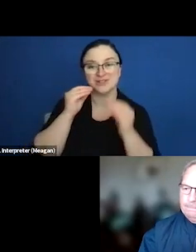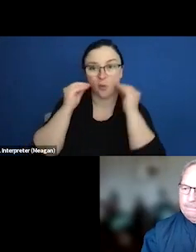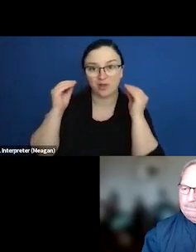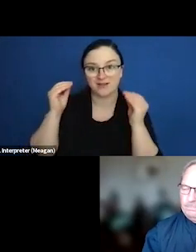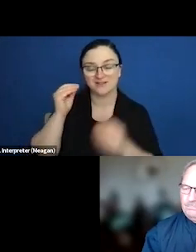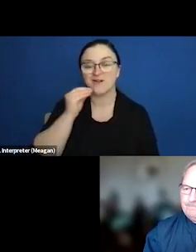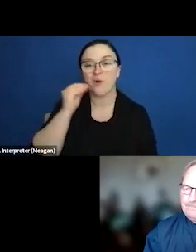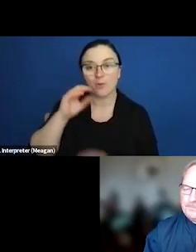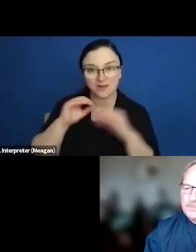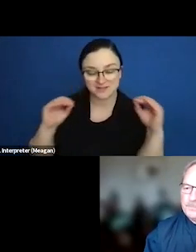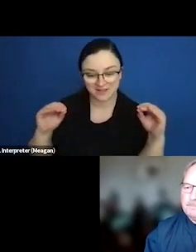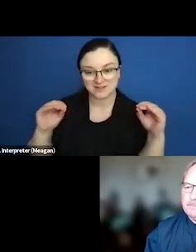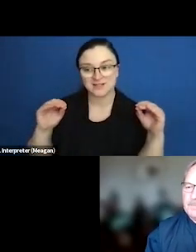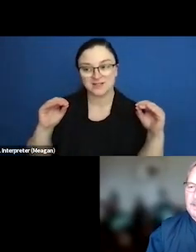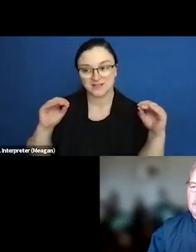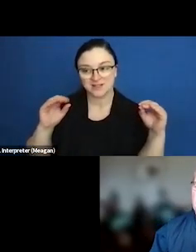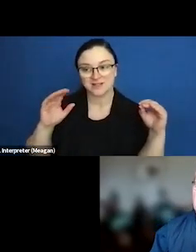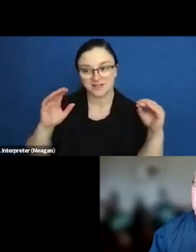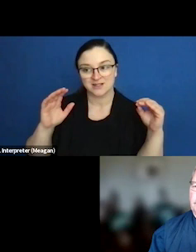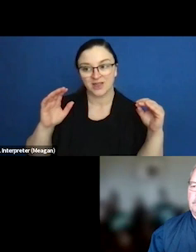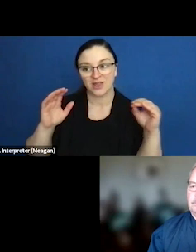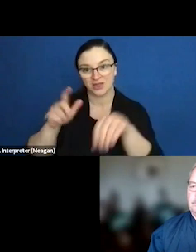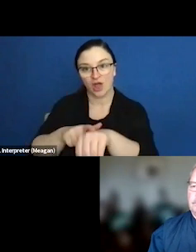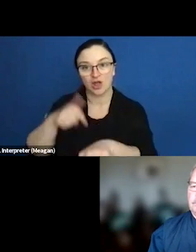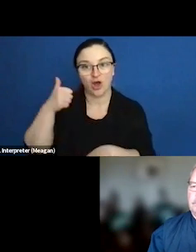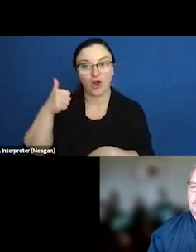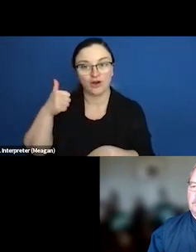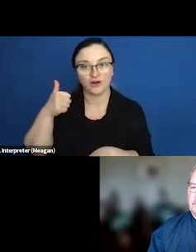is that the longer the duration of homelessness,